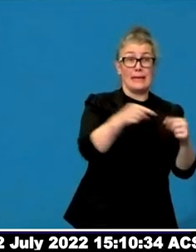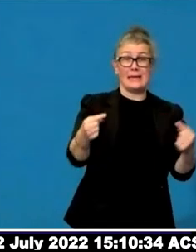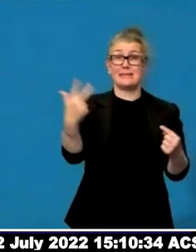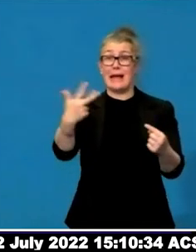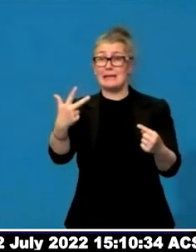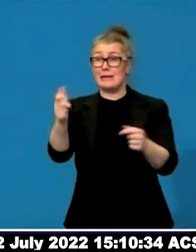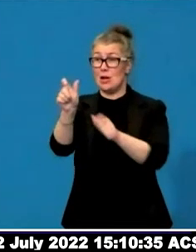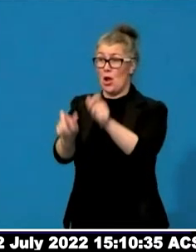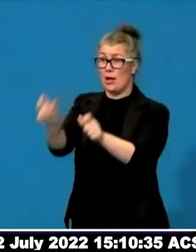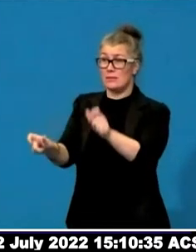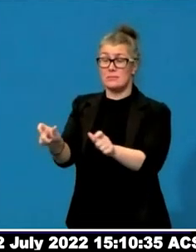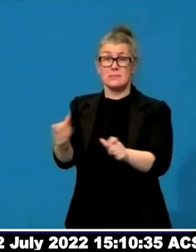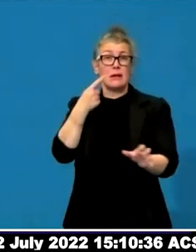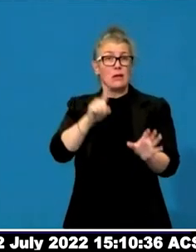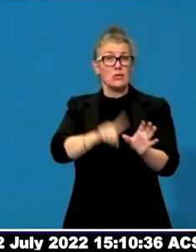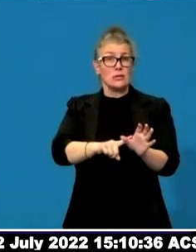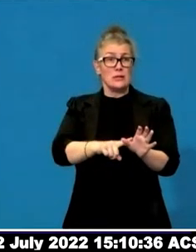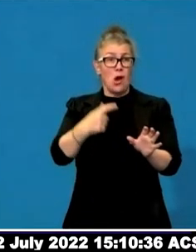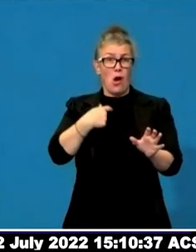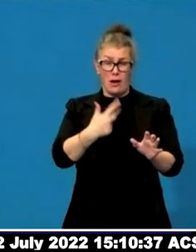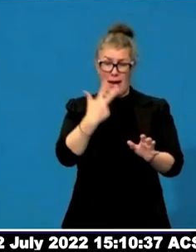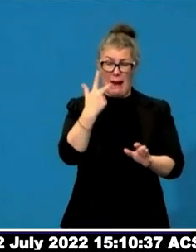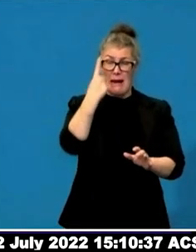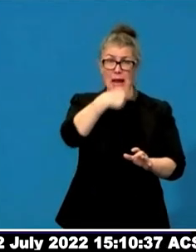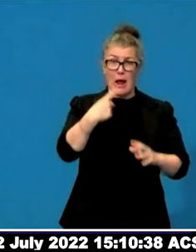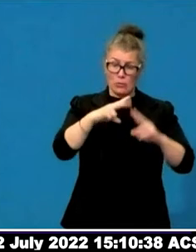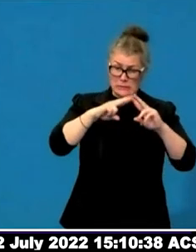Spent about eight hours investigating all of the invoices